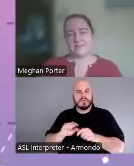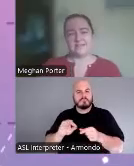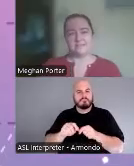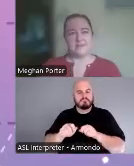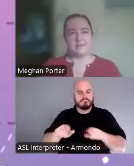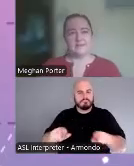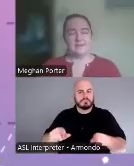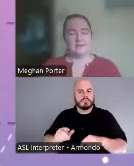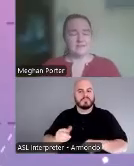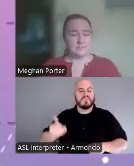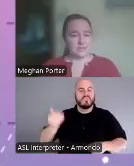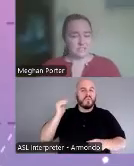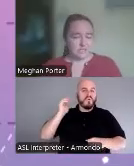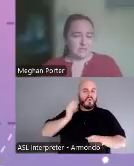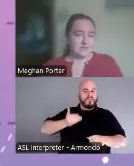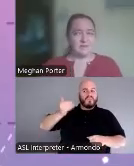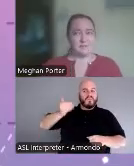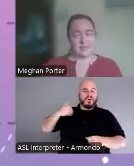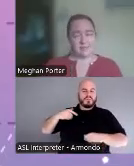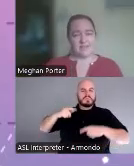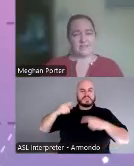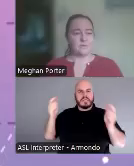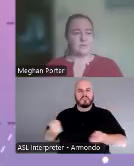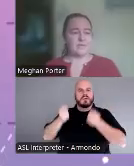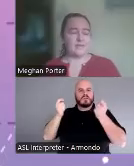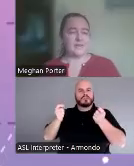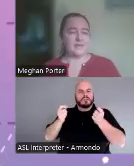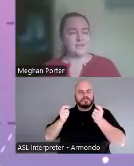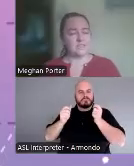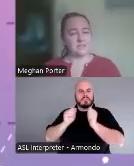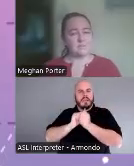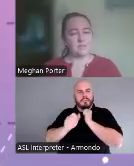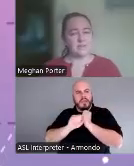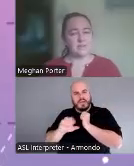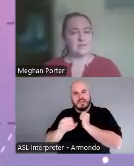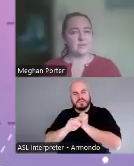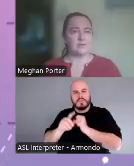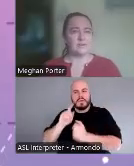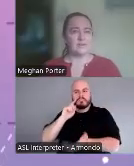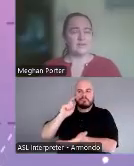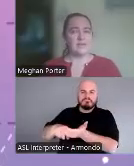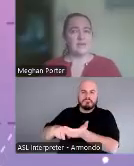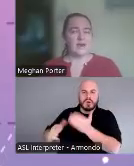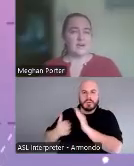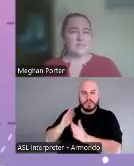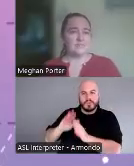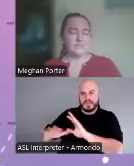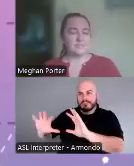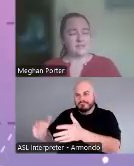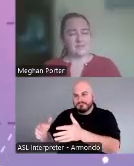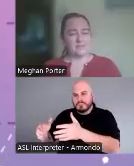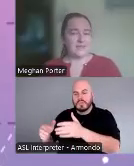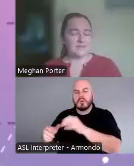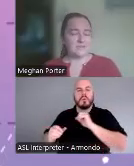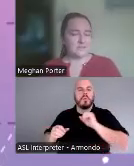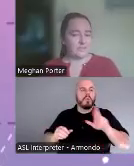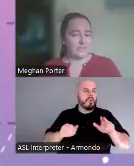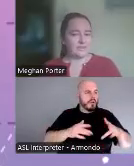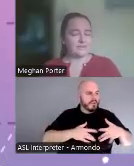had been celebration campaigns where we acknowledged a community or some kind of an event or something.